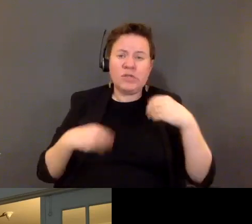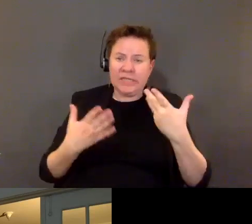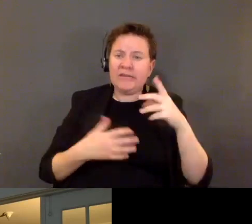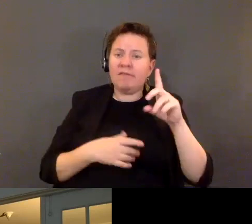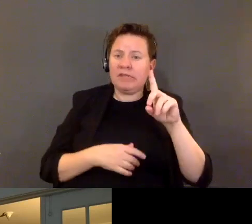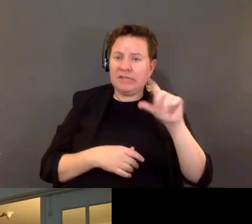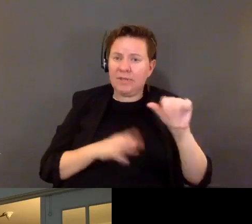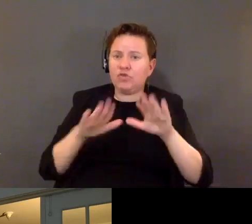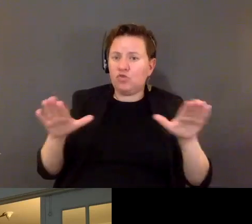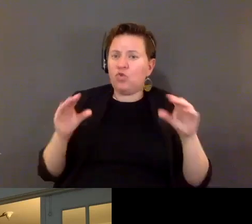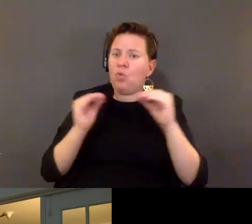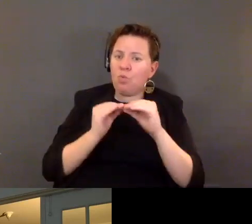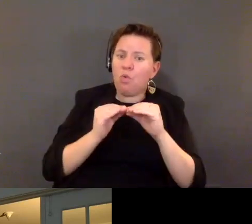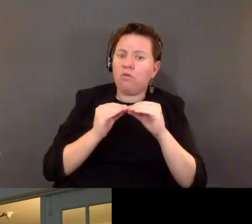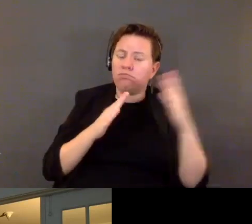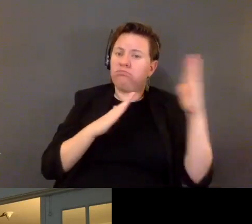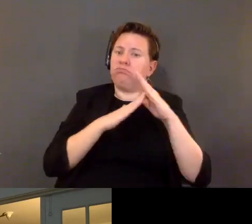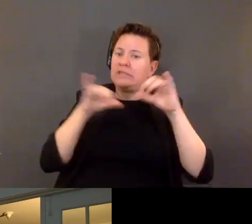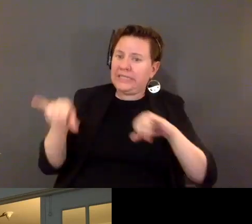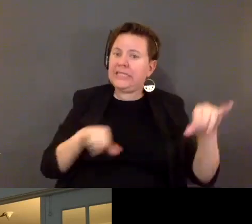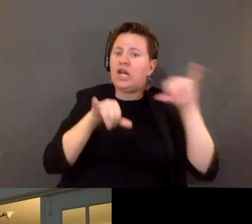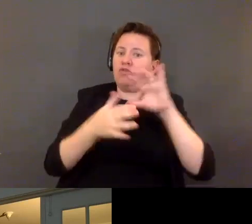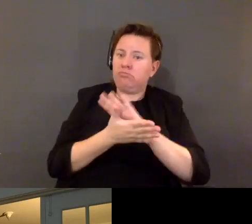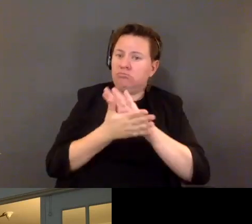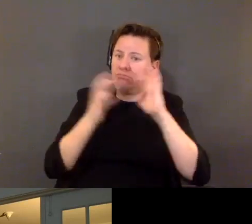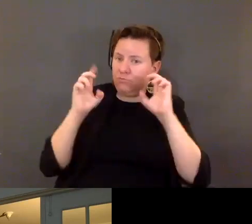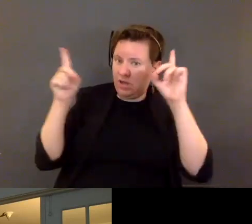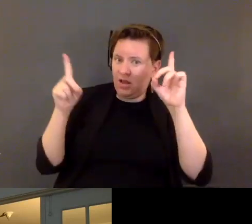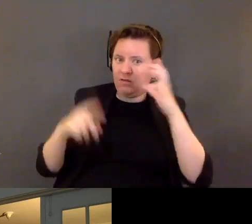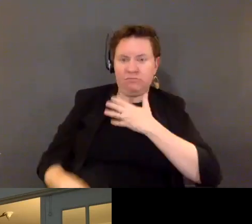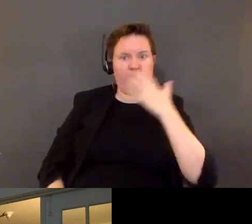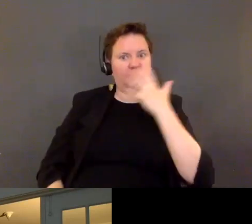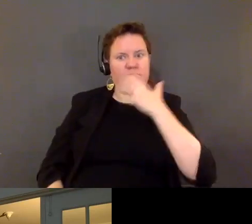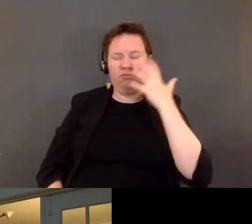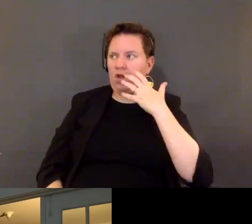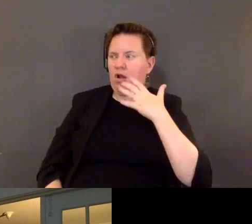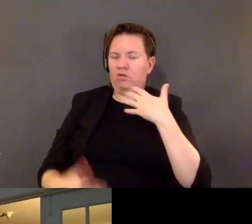or less standard academic education and this was considered just absolutely revolutionary i've